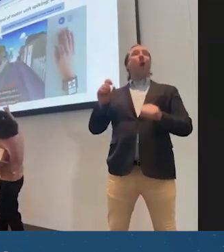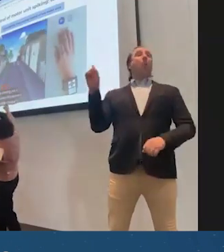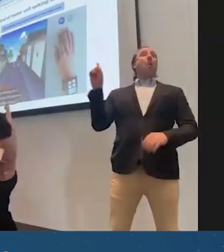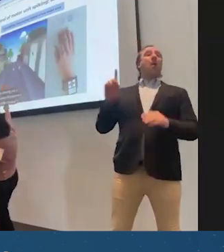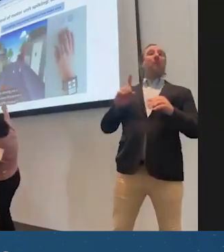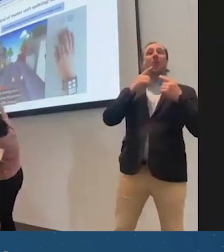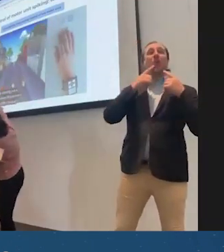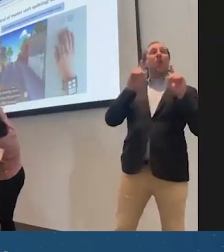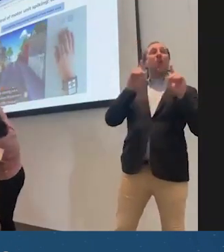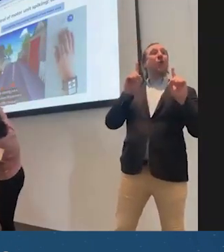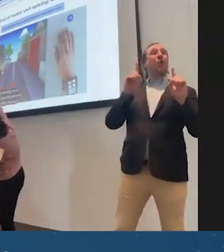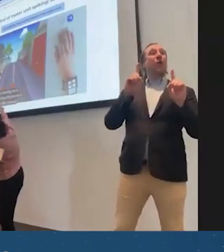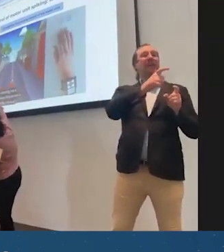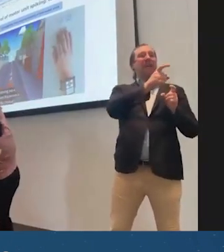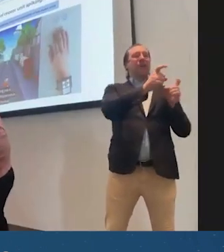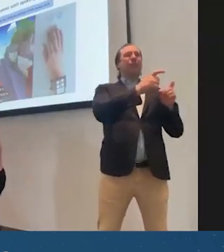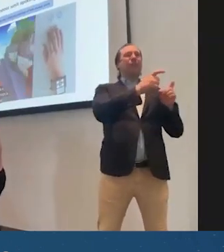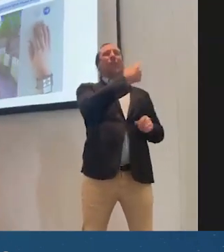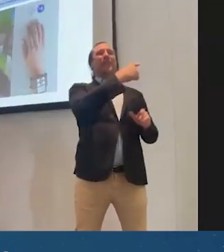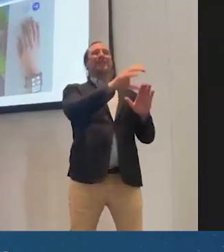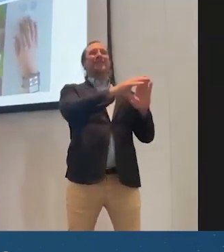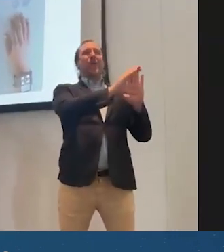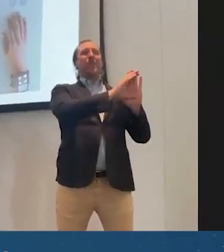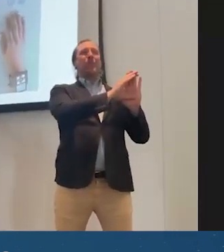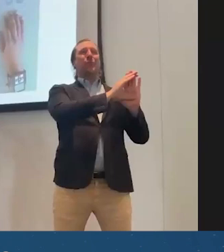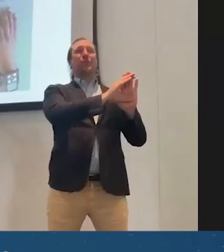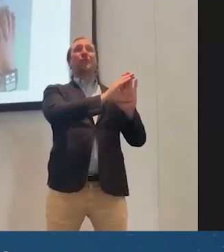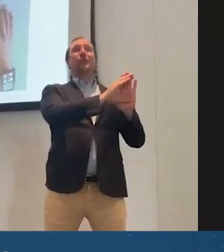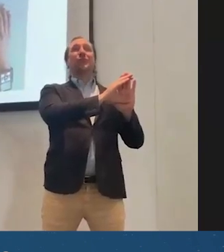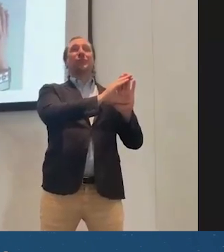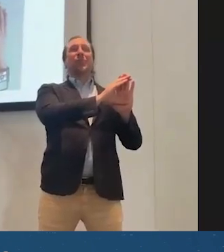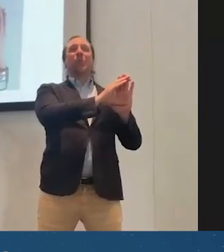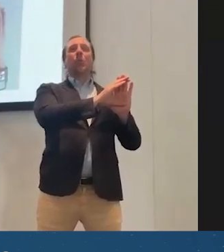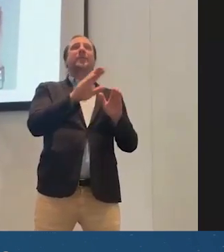They're able to control this little character with the subtle movements.